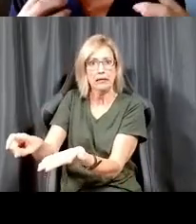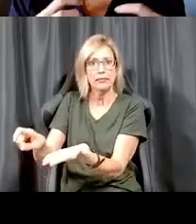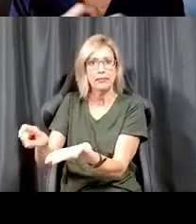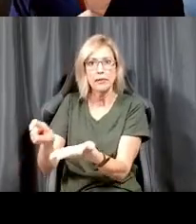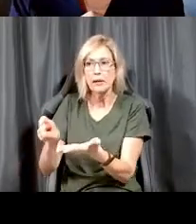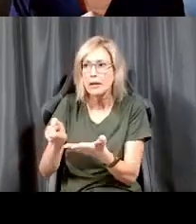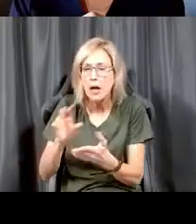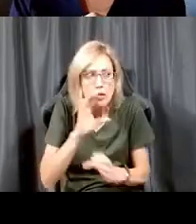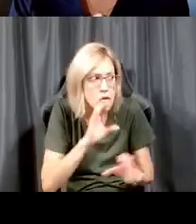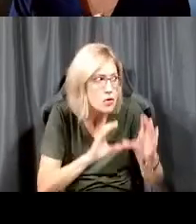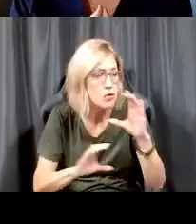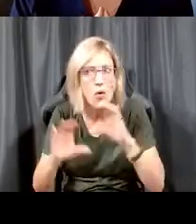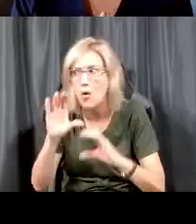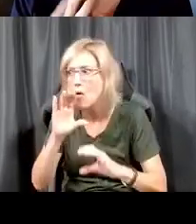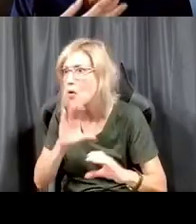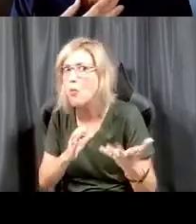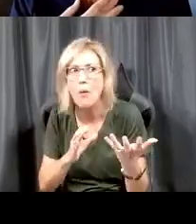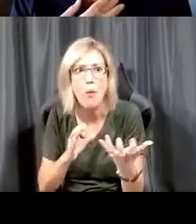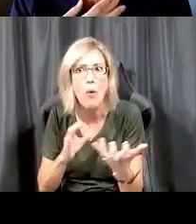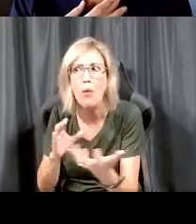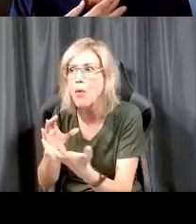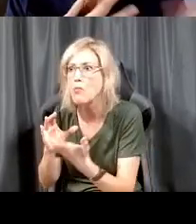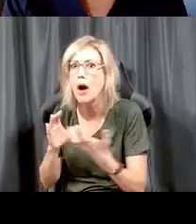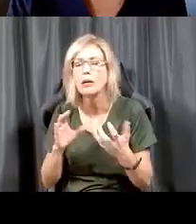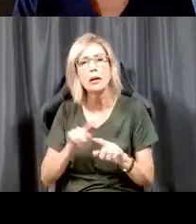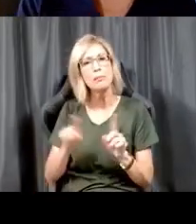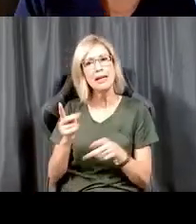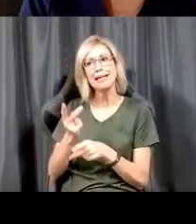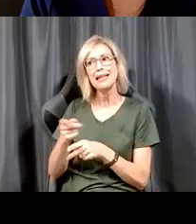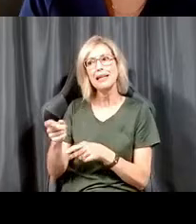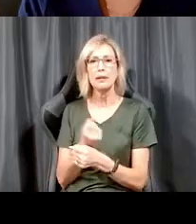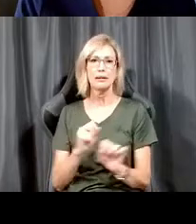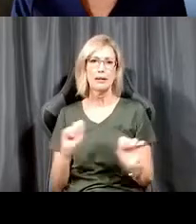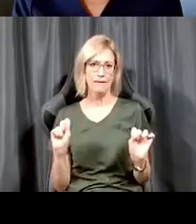need that they have that keeps them them safe and peers safe as well. That explore